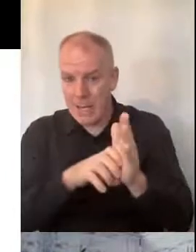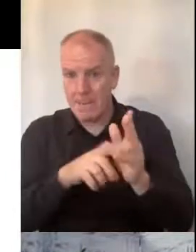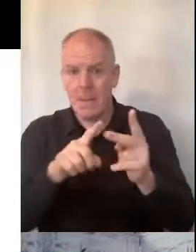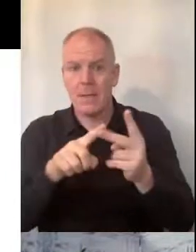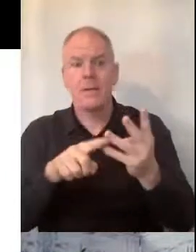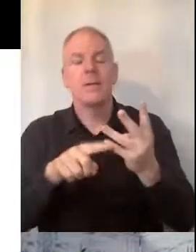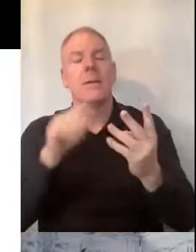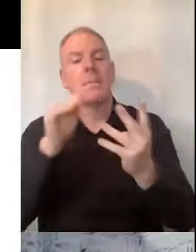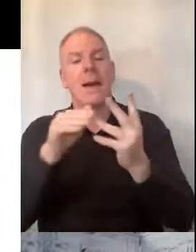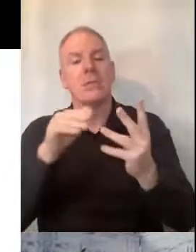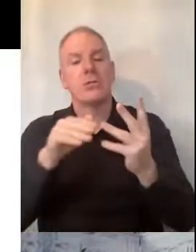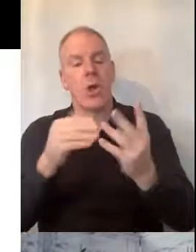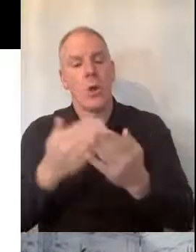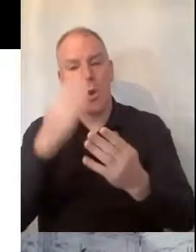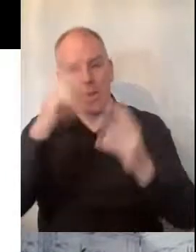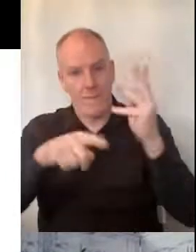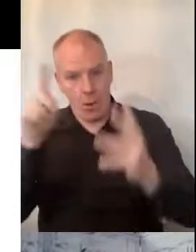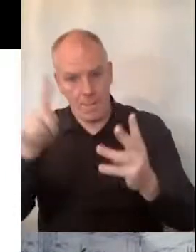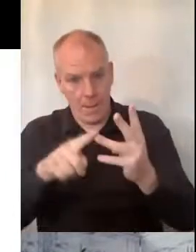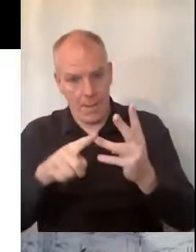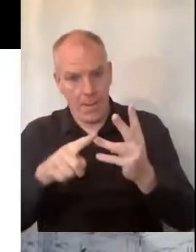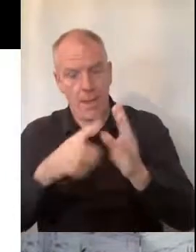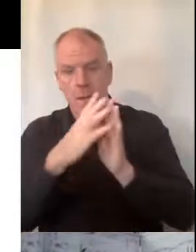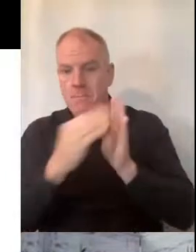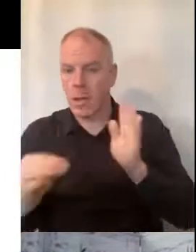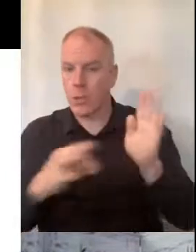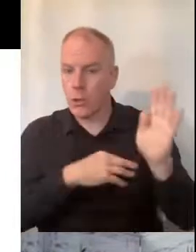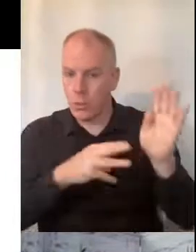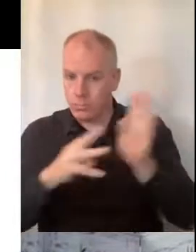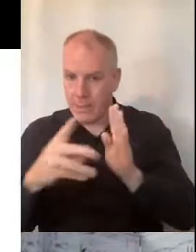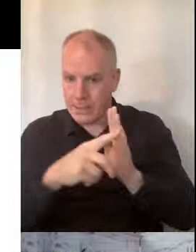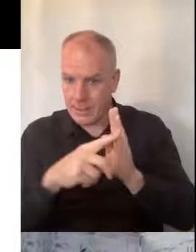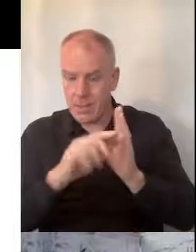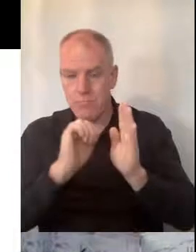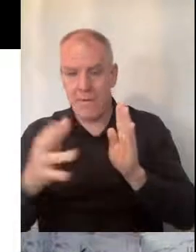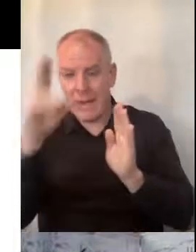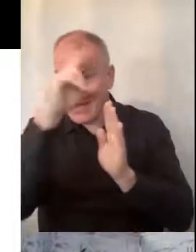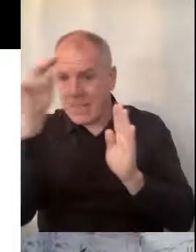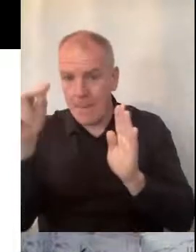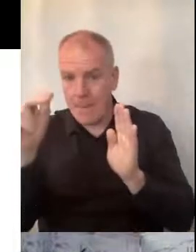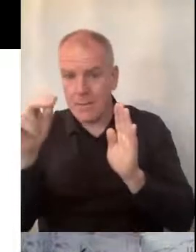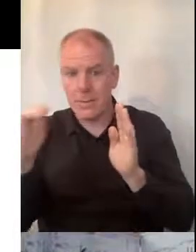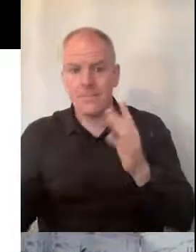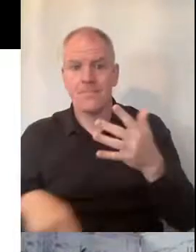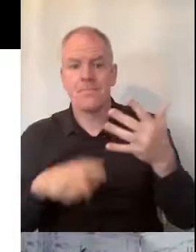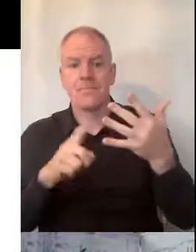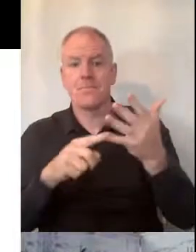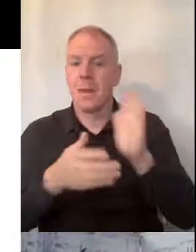Model good practice. Provide exemplars and scaffold learner progression. Build intentional,